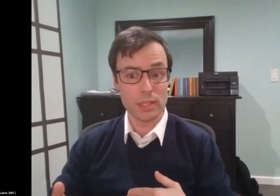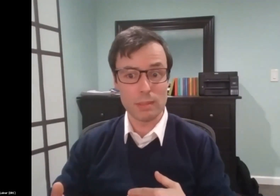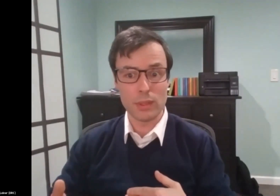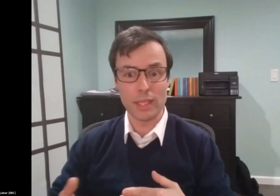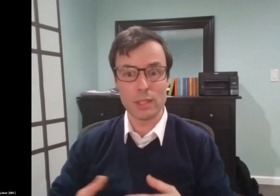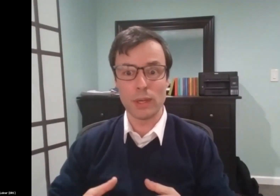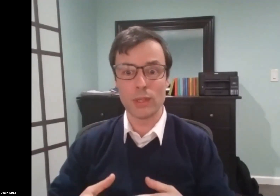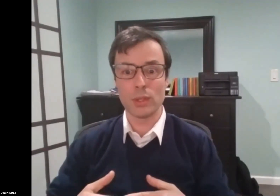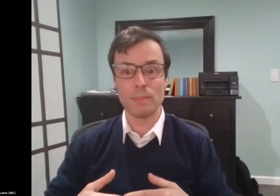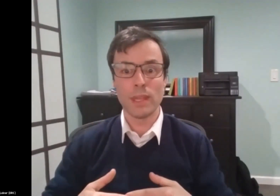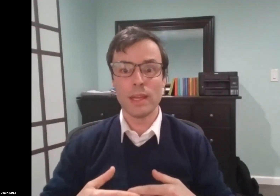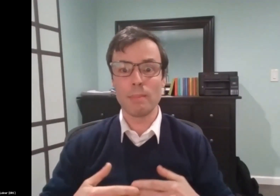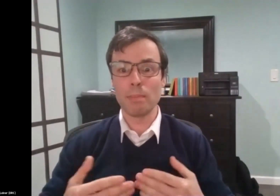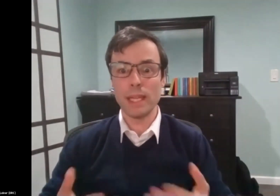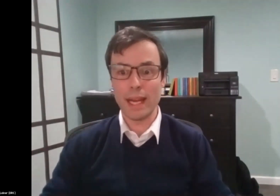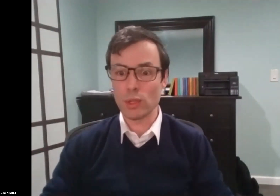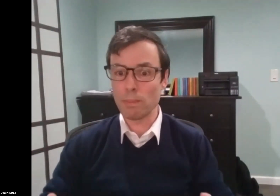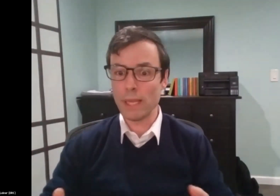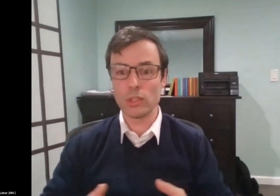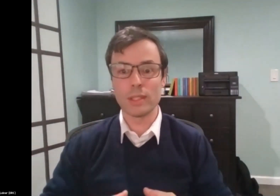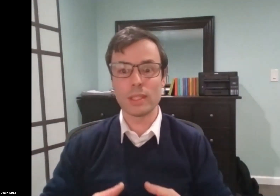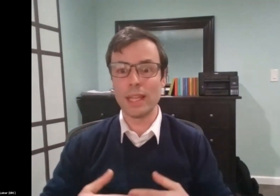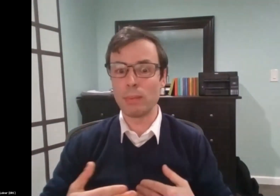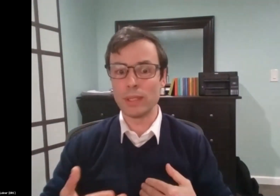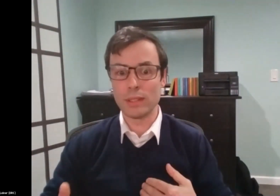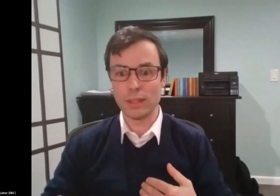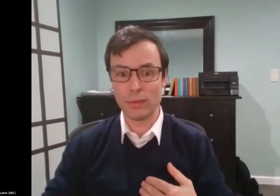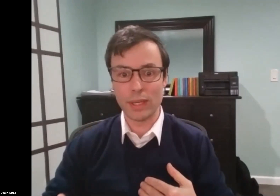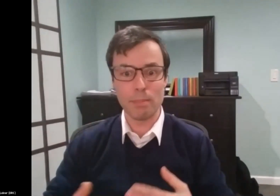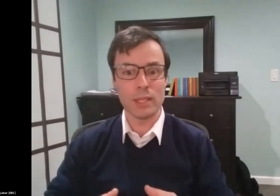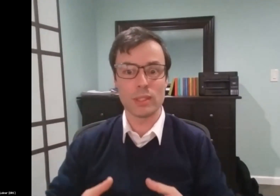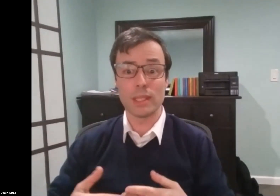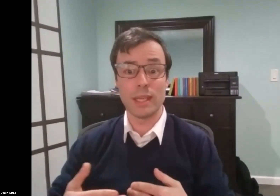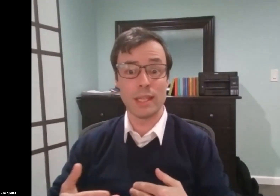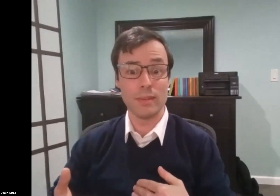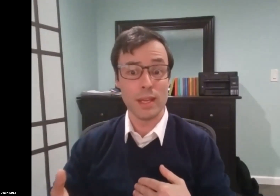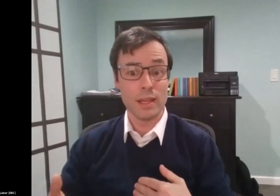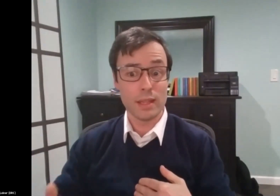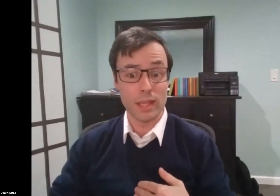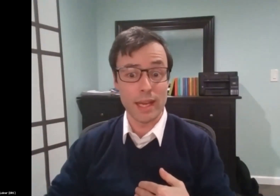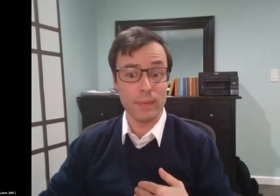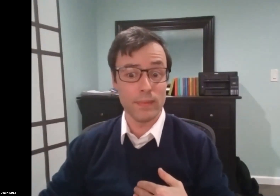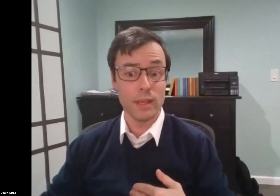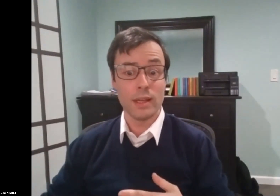covers a range of circumstances or visitation exceptions should be made. Not just about people with